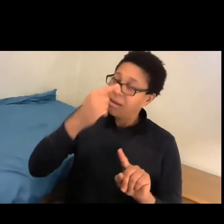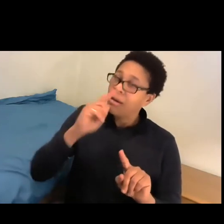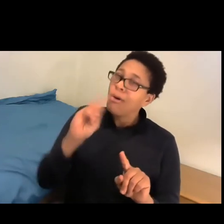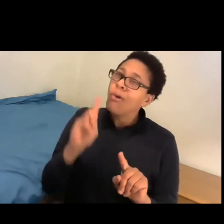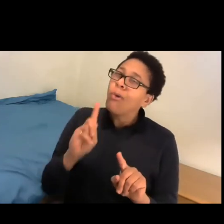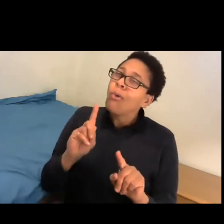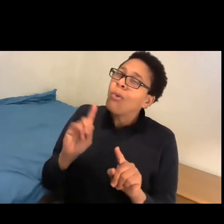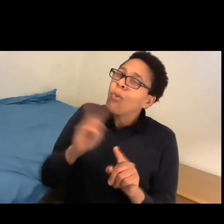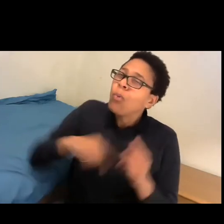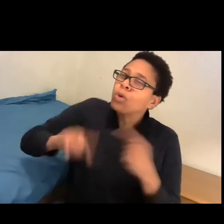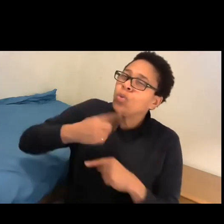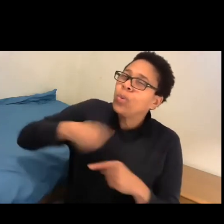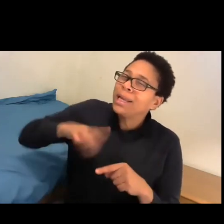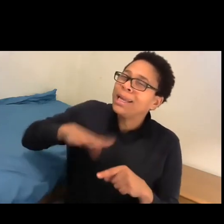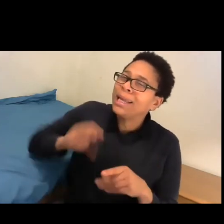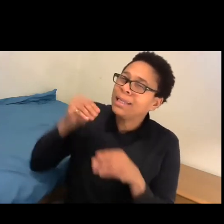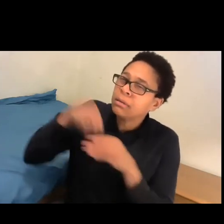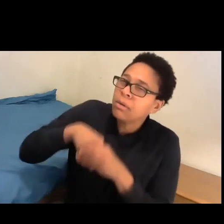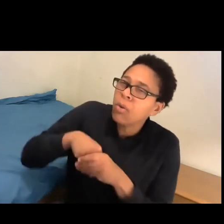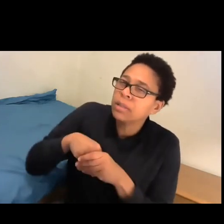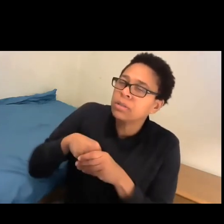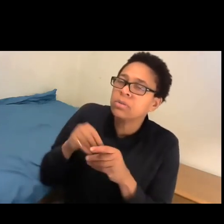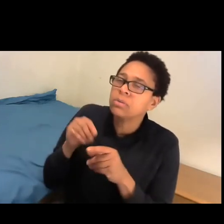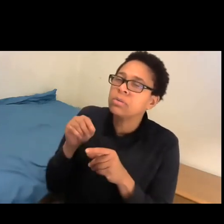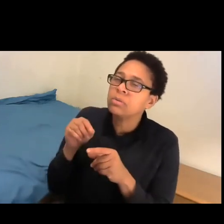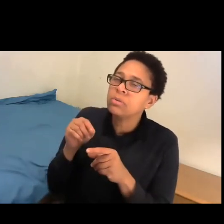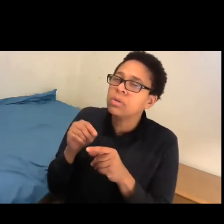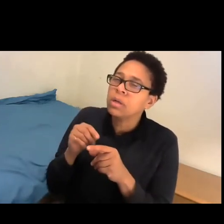Mona Haydar as well, and her theology and her outlook on